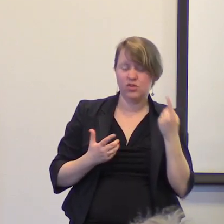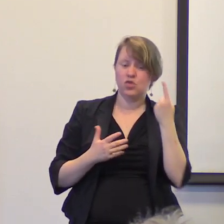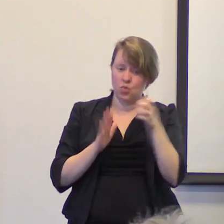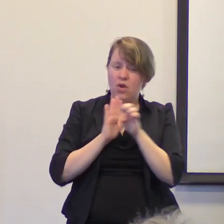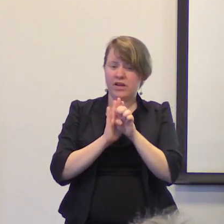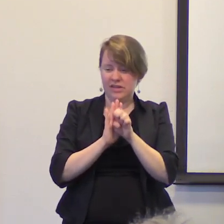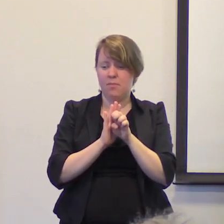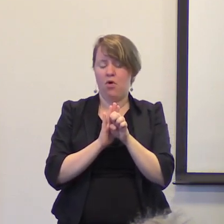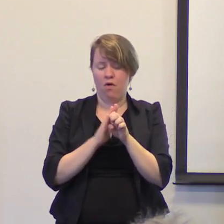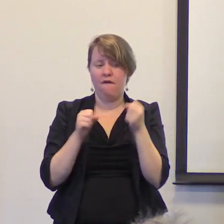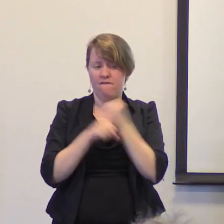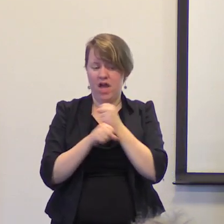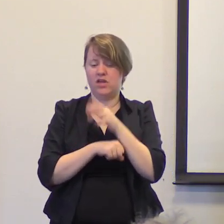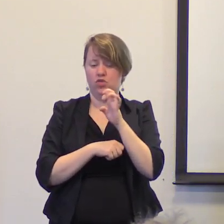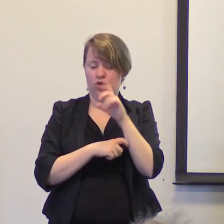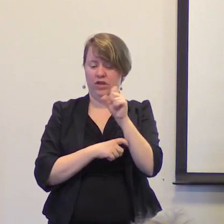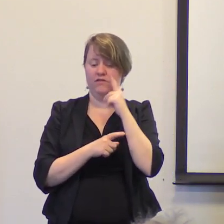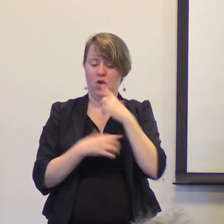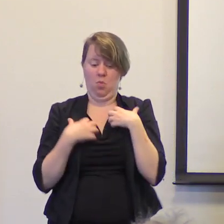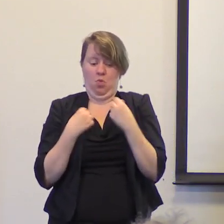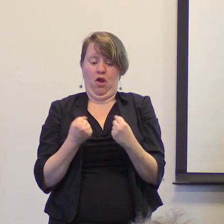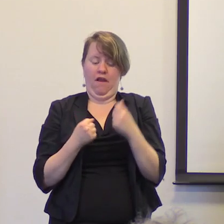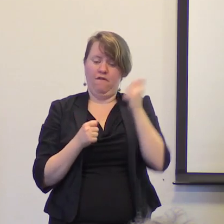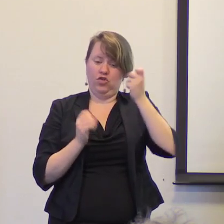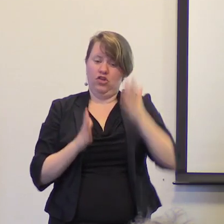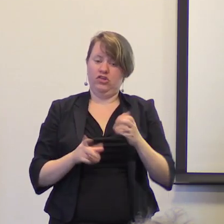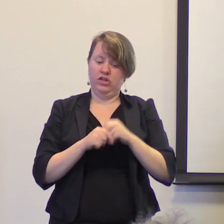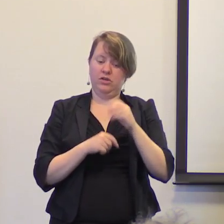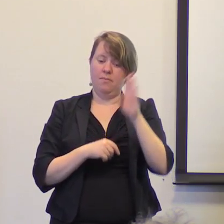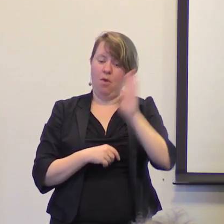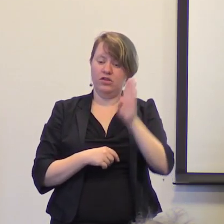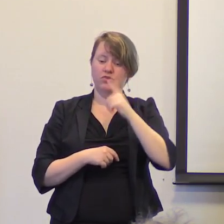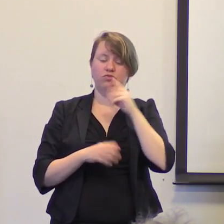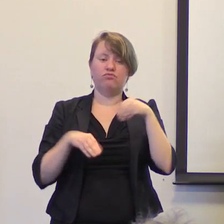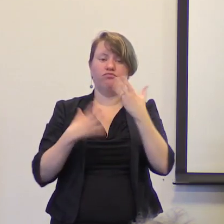There was a very brave federal judge in Boston, who issued habeas corpus relief to some of